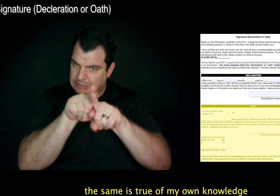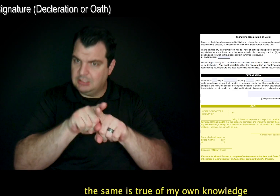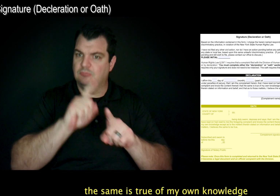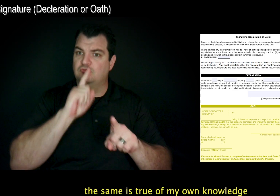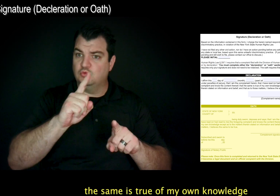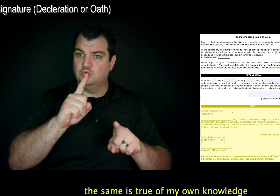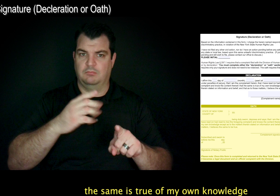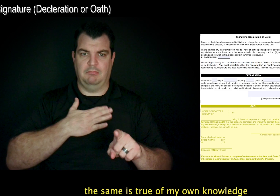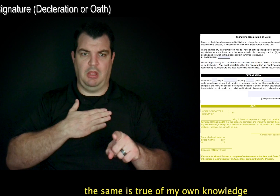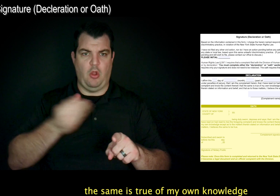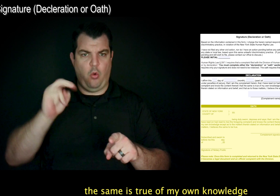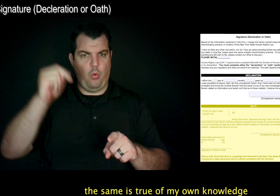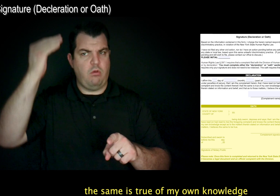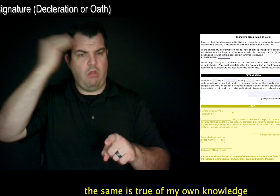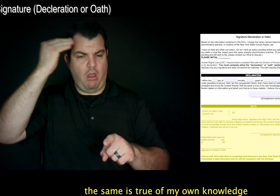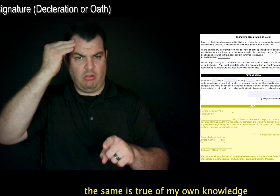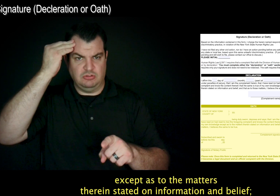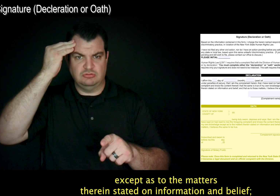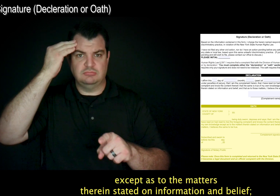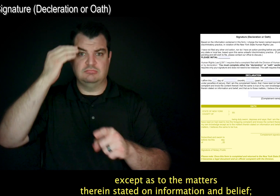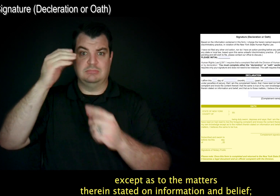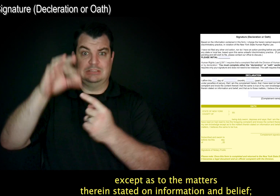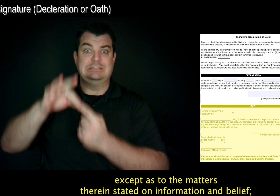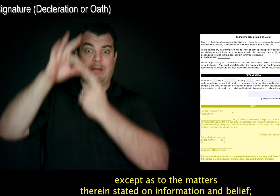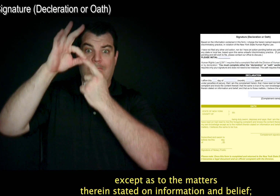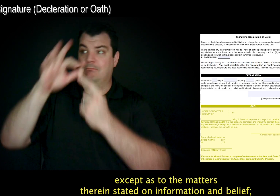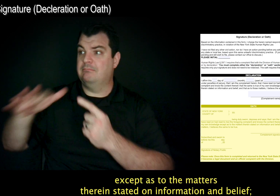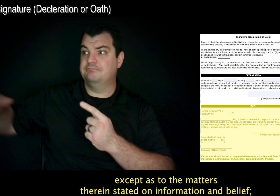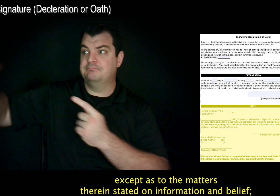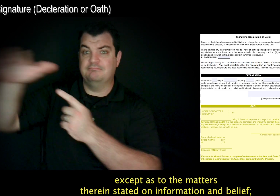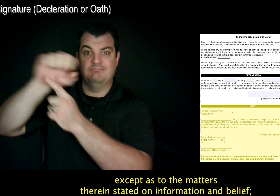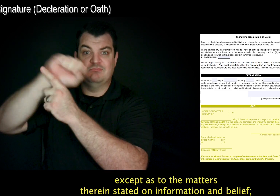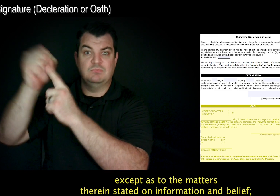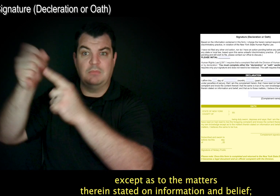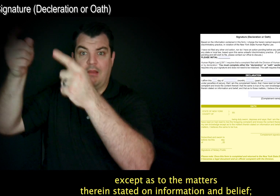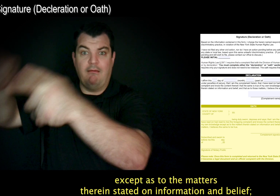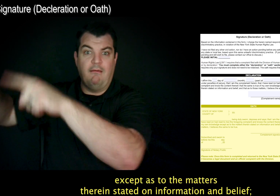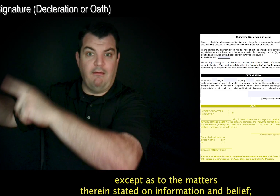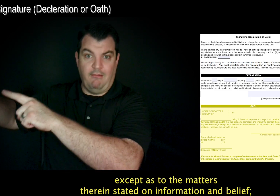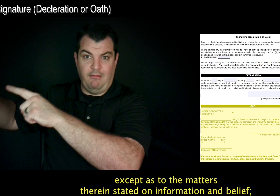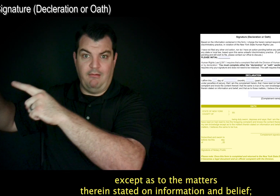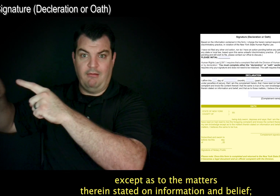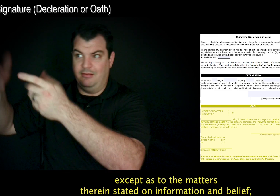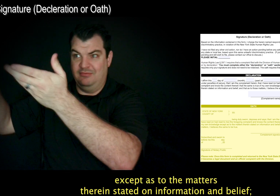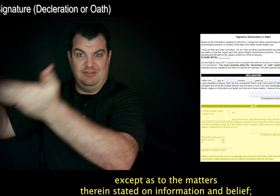the same is true of my own knowledge except as to the matters therein stated on information and belief;